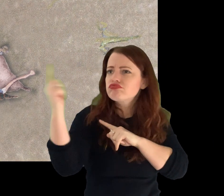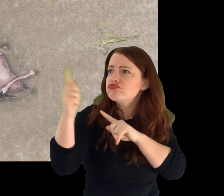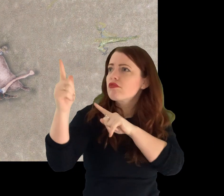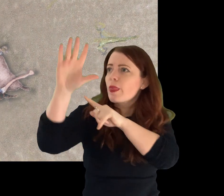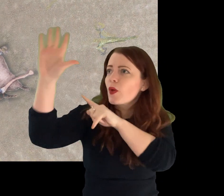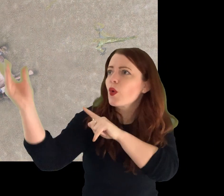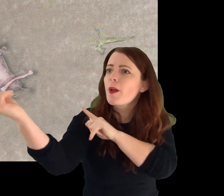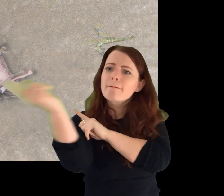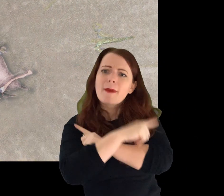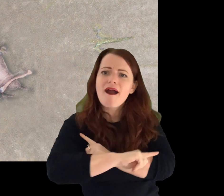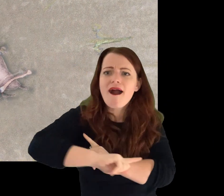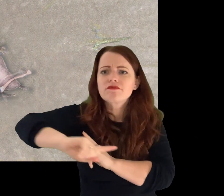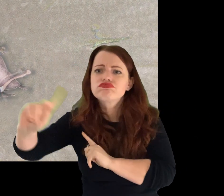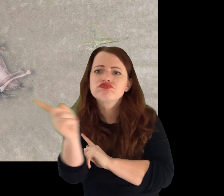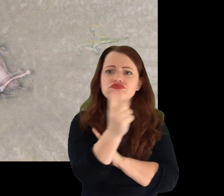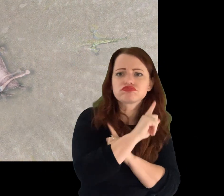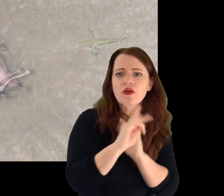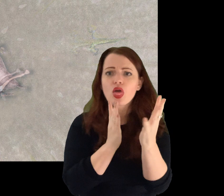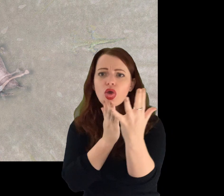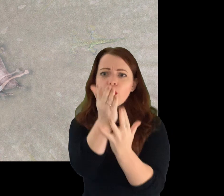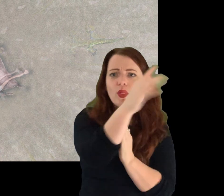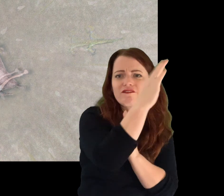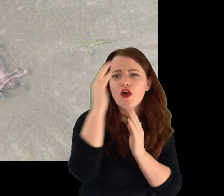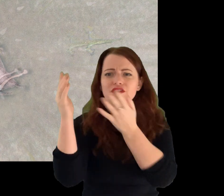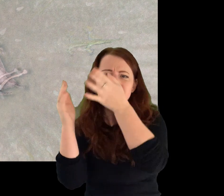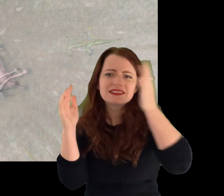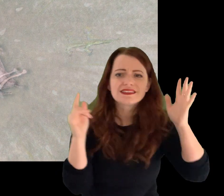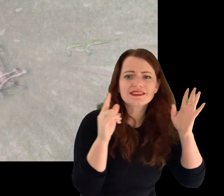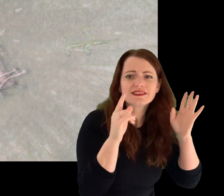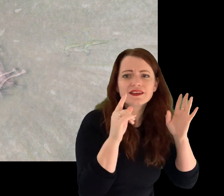at the speed of sound over the whispering forest flashing past a young girl and a boy